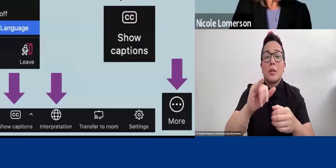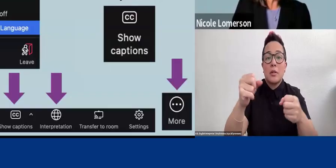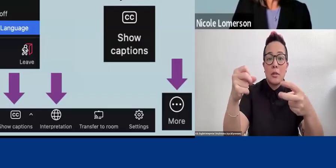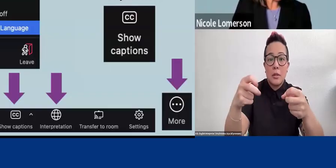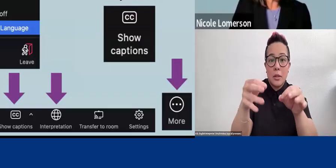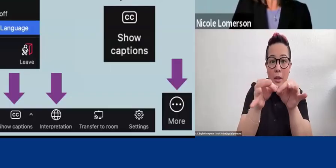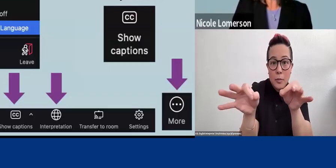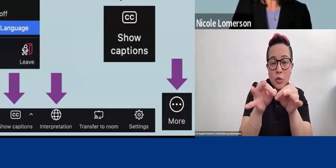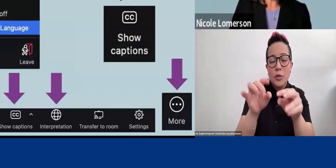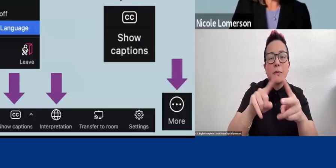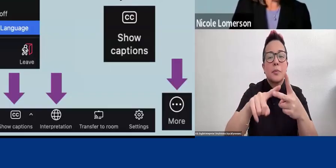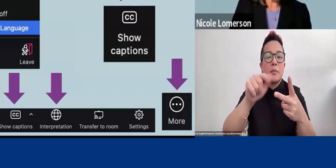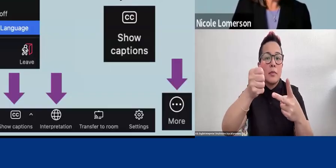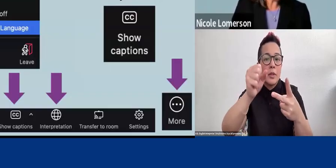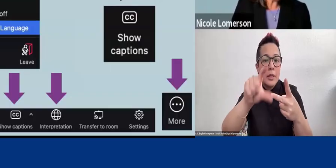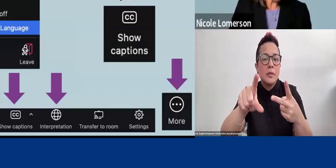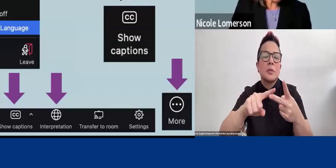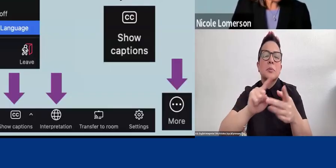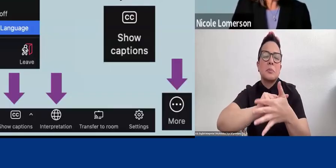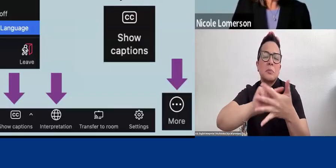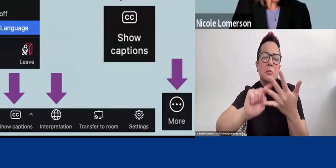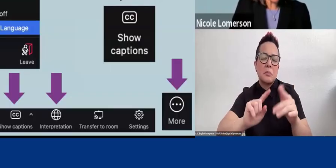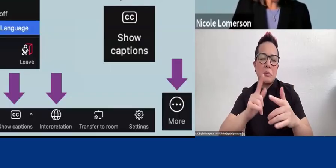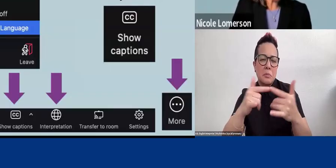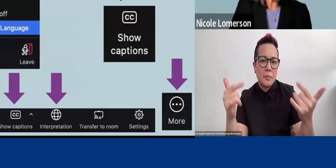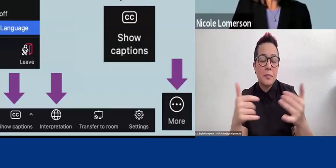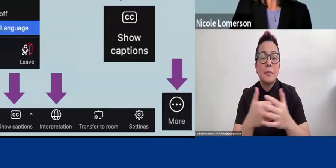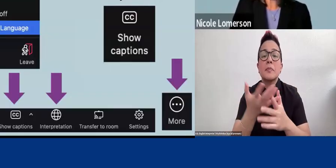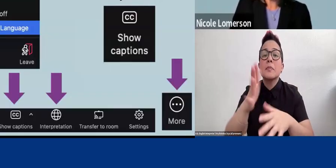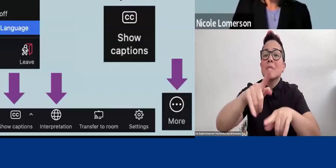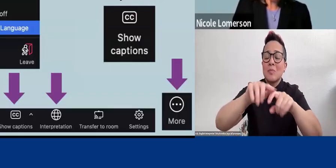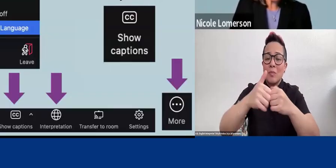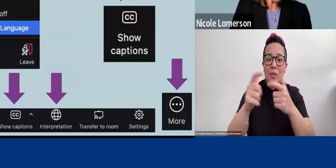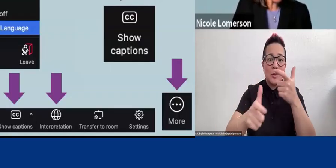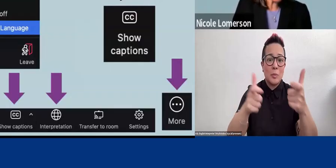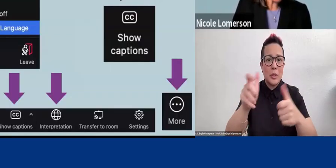ASL, etc. Depending on how big your browser window